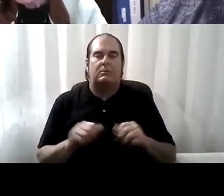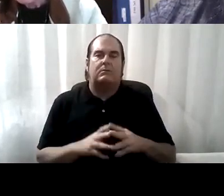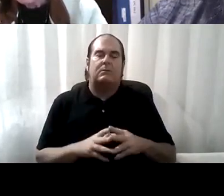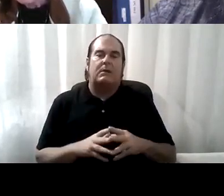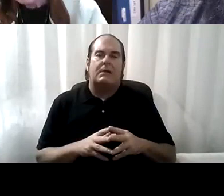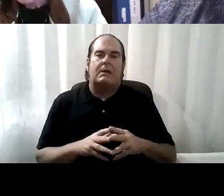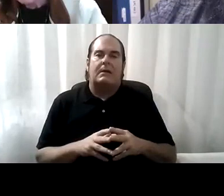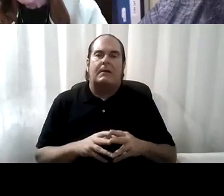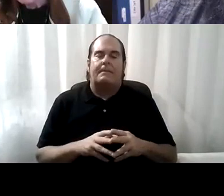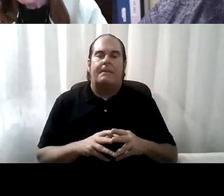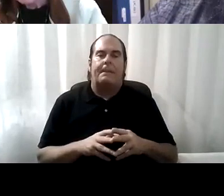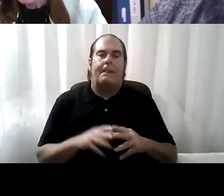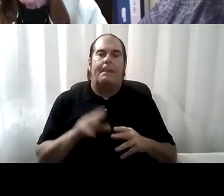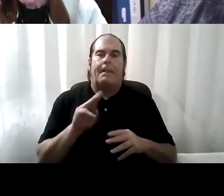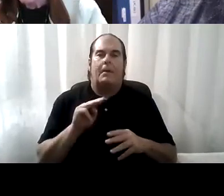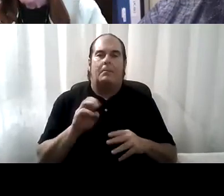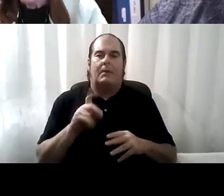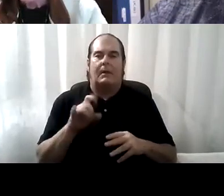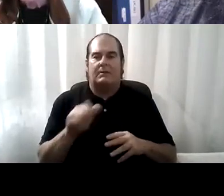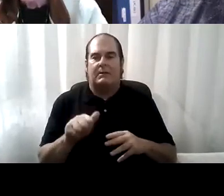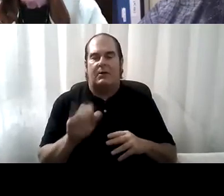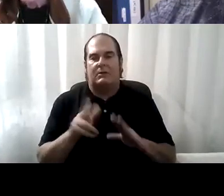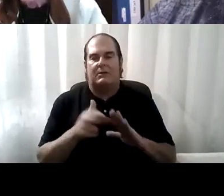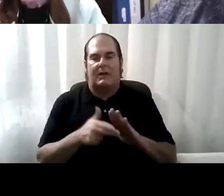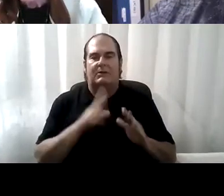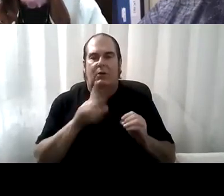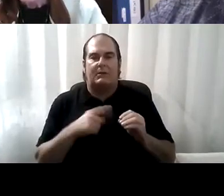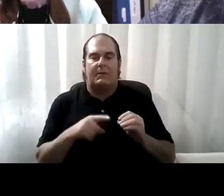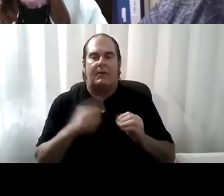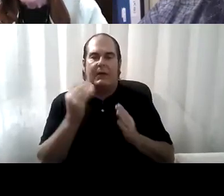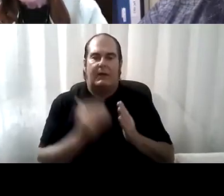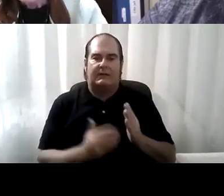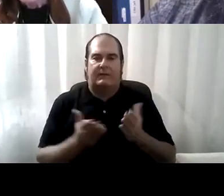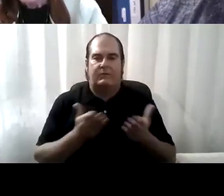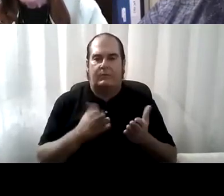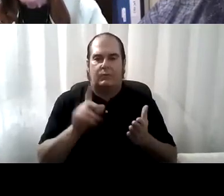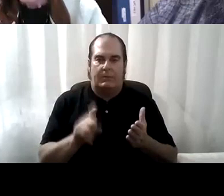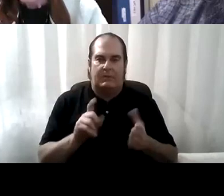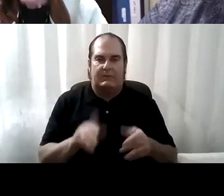So Melissa's slides earlier talked about the list of services that must be provided. We're doing those things.